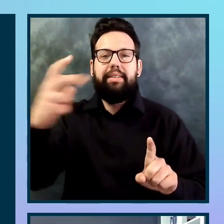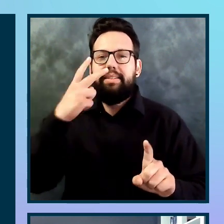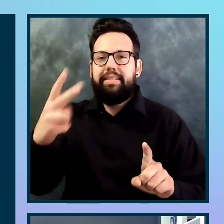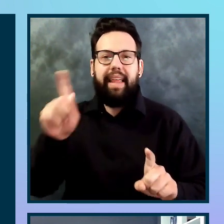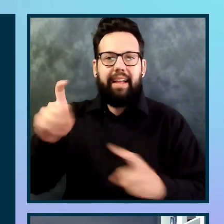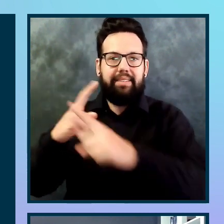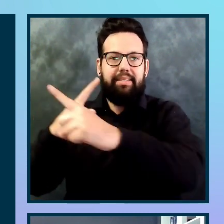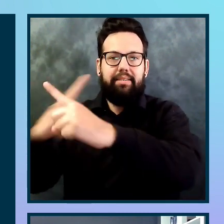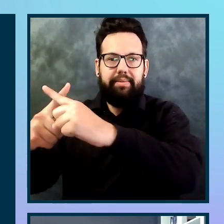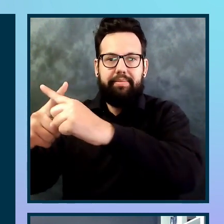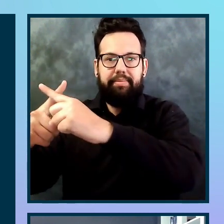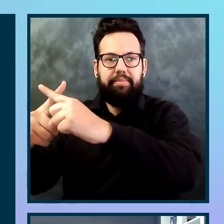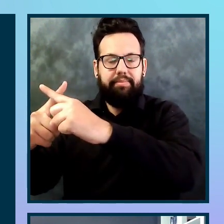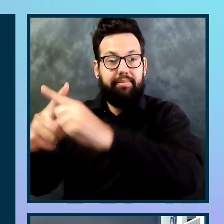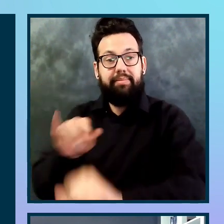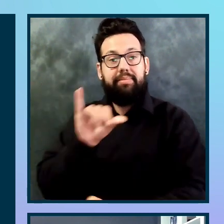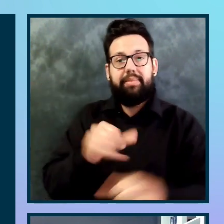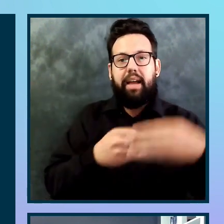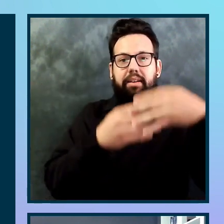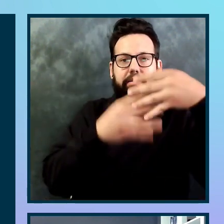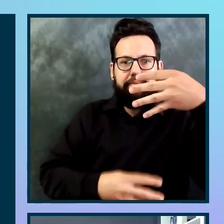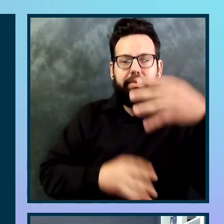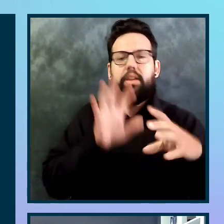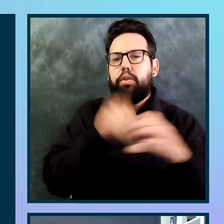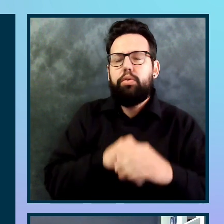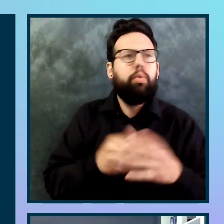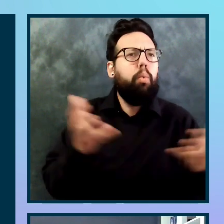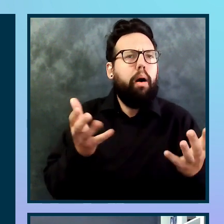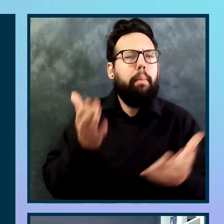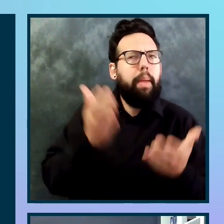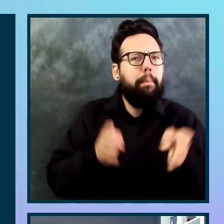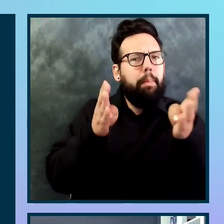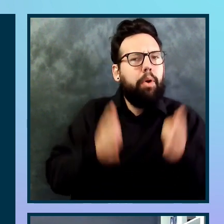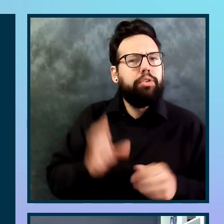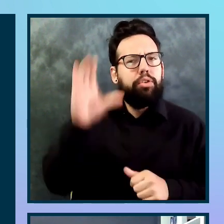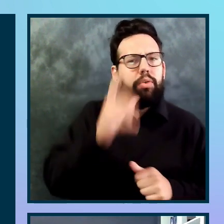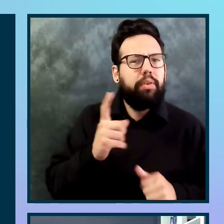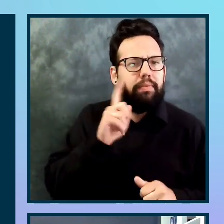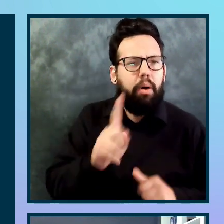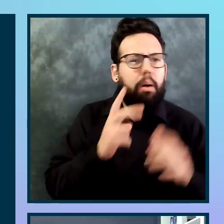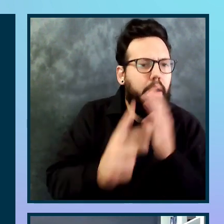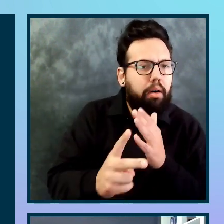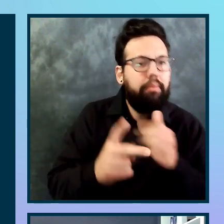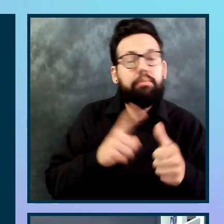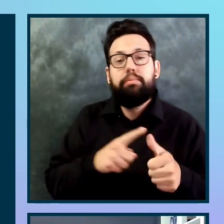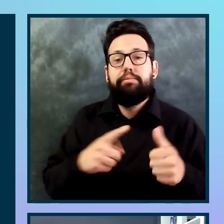and it is reading shorts, men shorts, women shorts, basketball shorts, and running shorts.